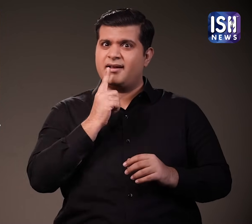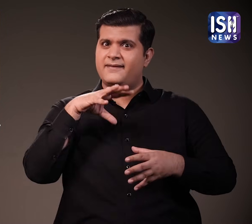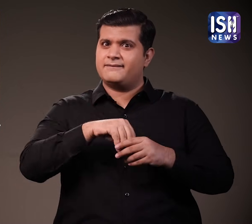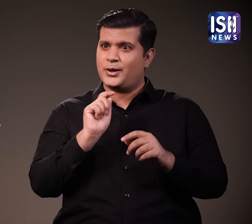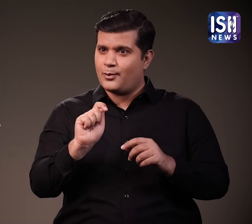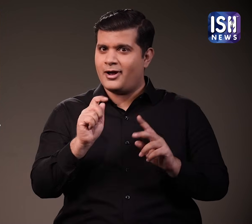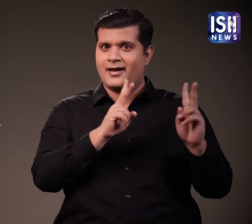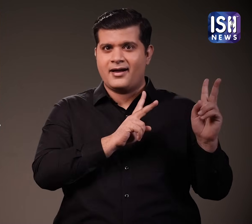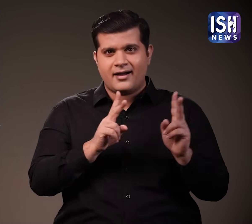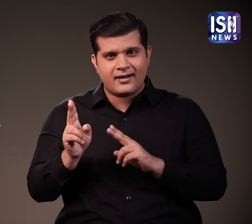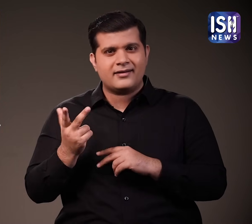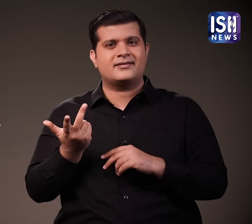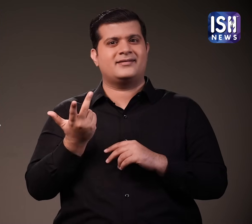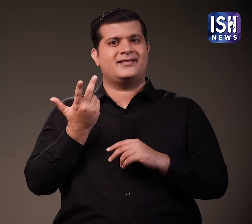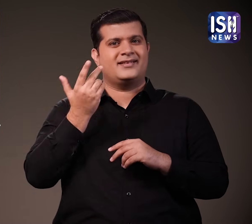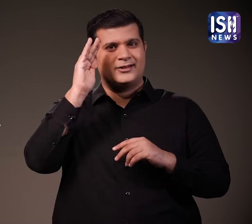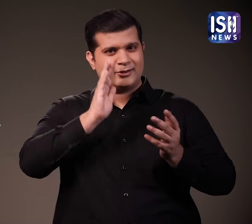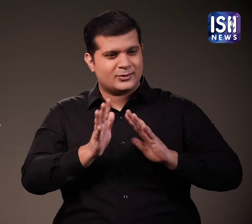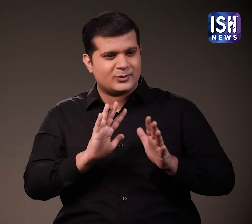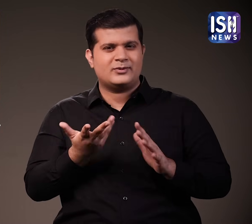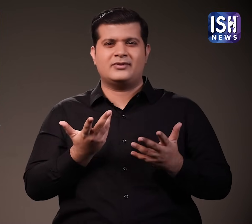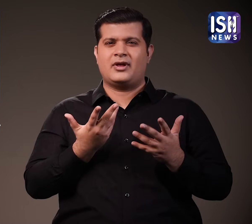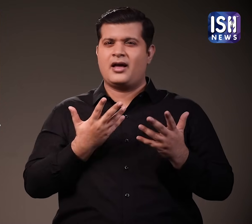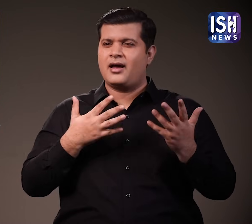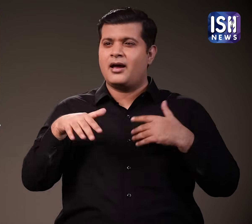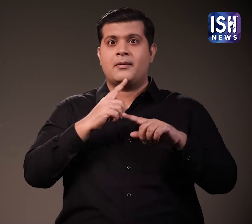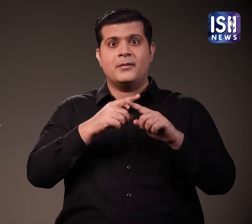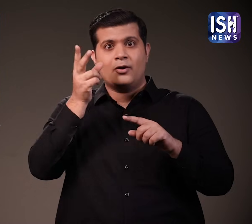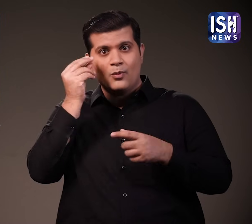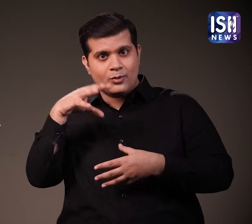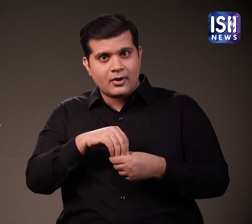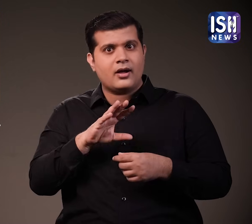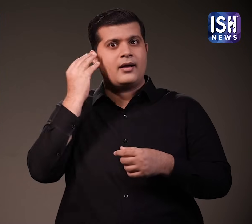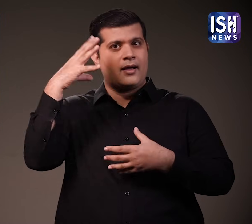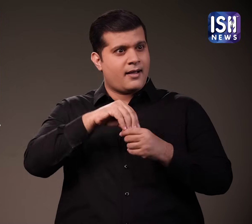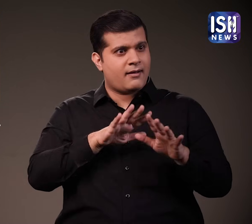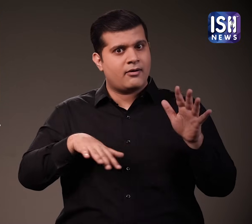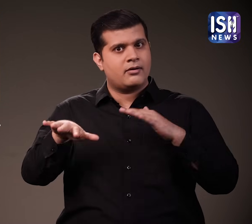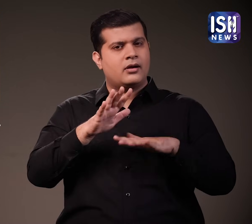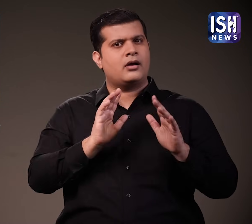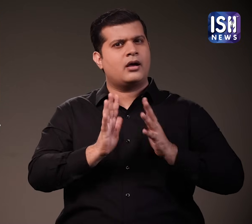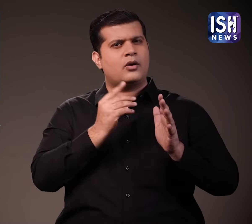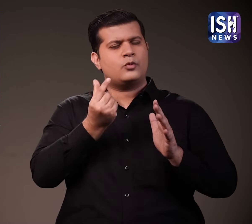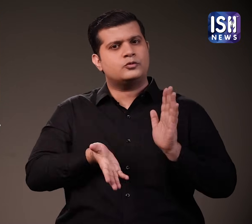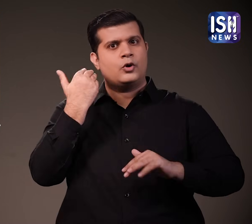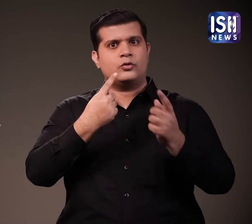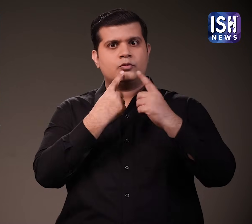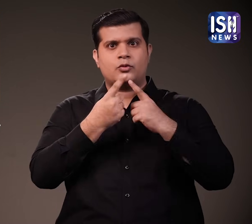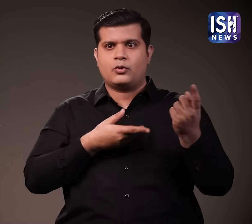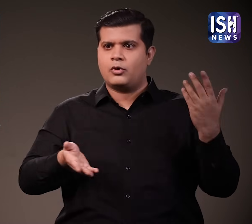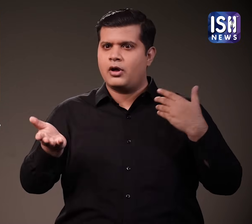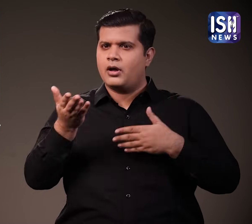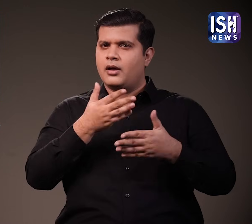There is a Deaf staff comprising of editors, news anchors, CODAs, hearing people, etc. every converses in sign language.